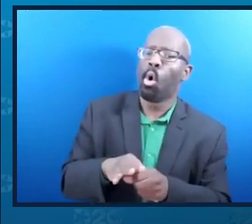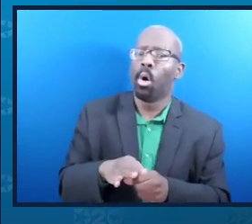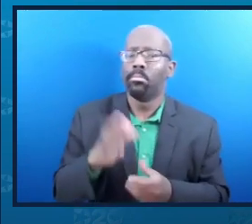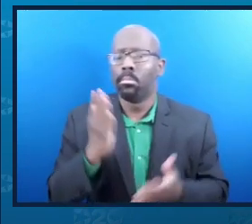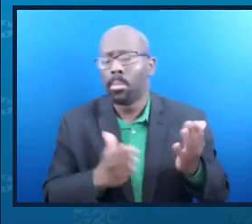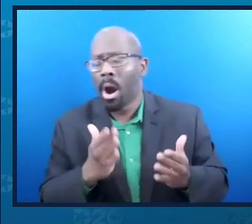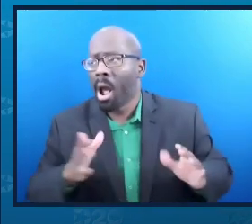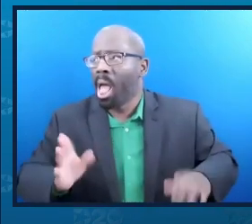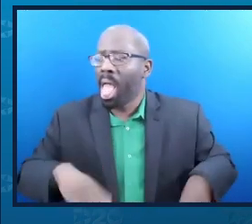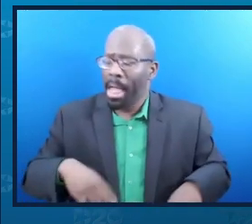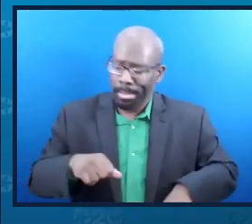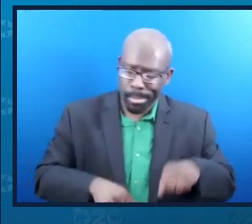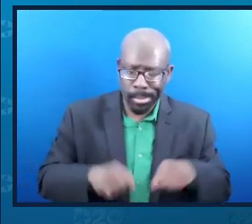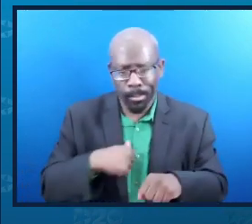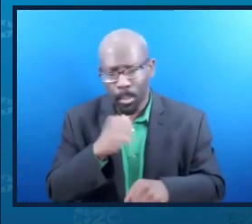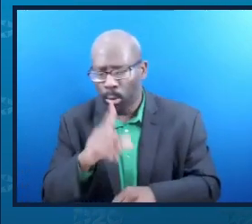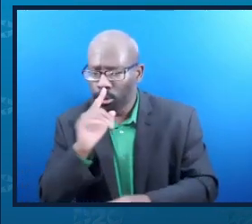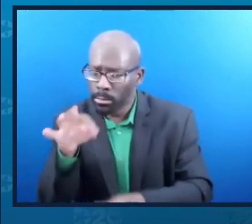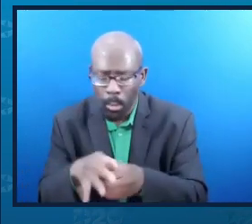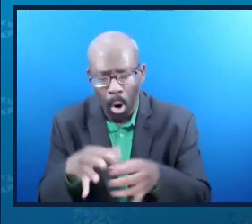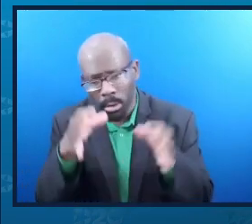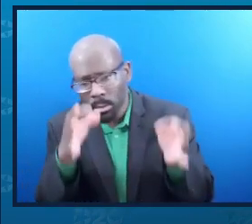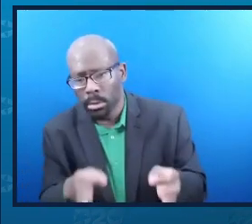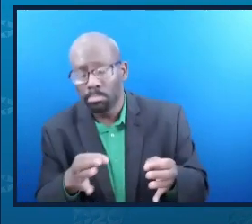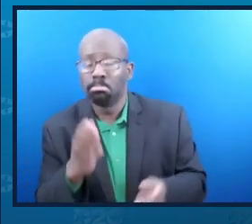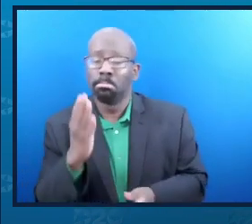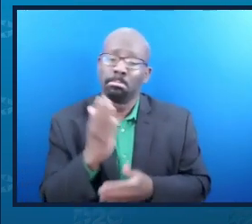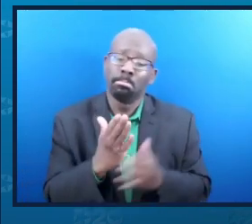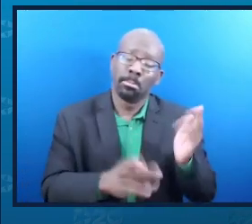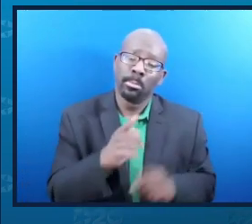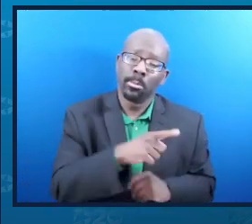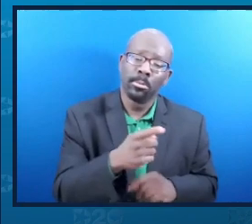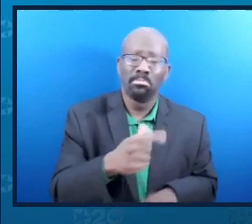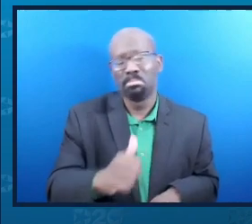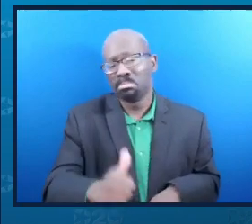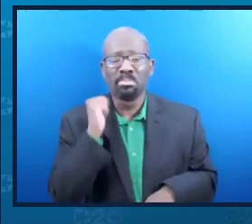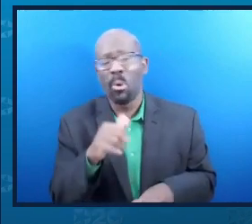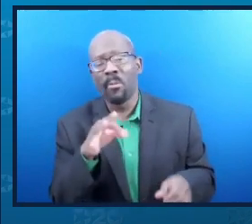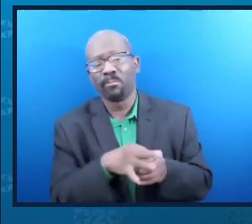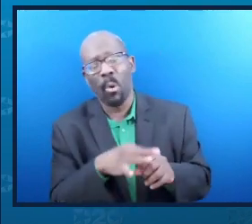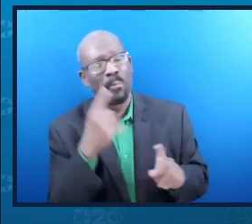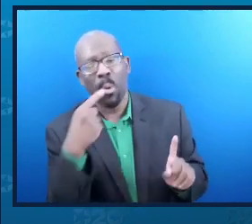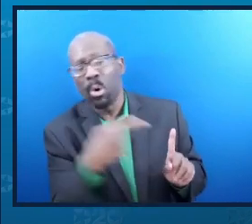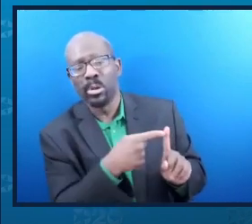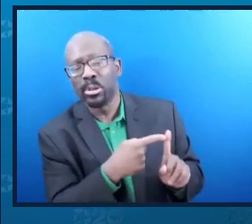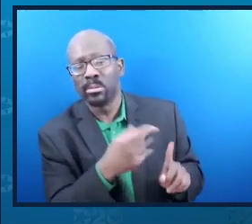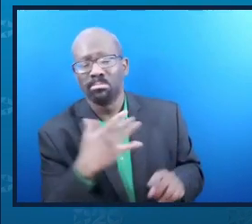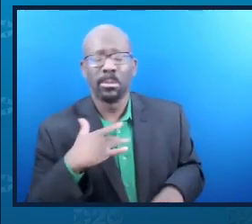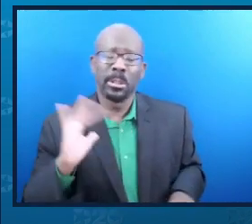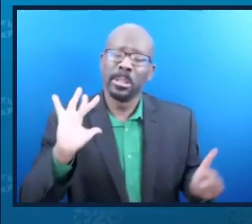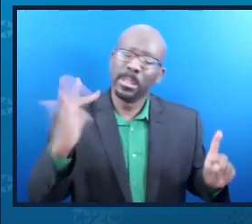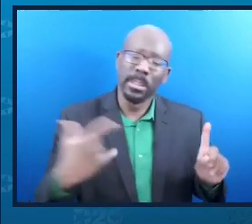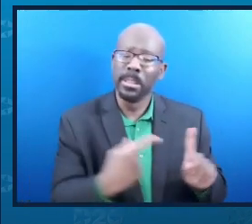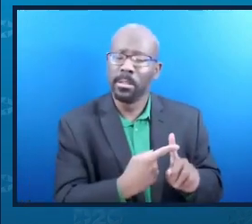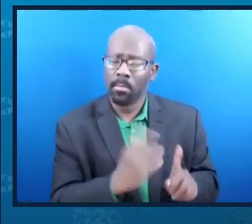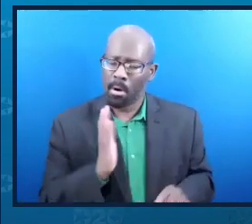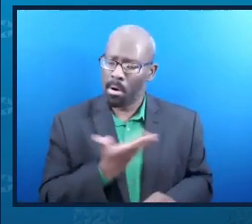WHICH CANDIDATE YOU WILL VOTE FOR, OR WHETHER YOU WILL VOTE AT ALL, MAYBE YOU ARE TIRED OF THE